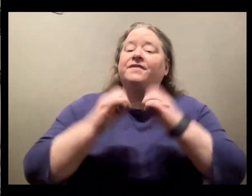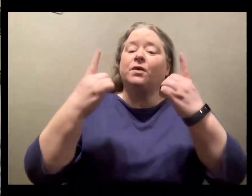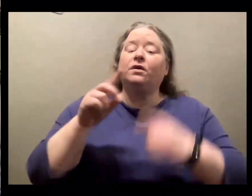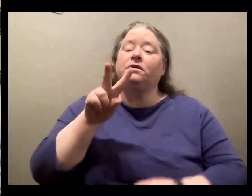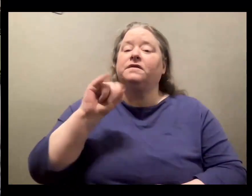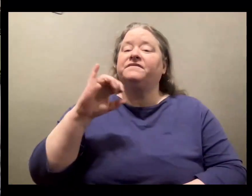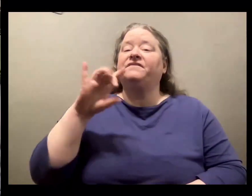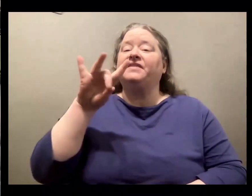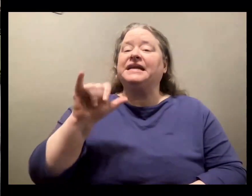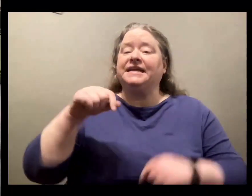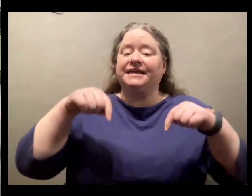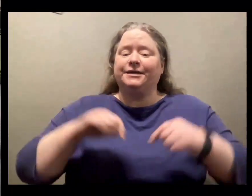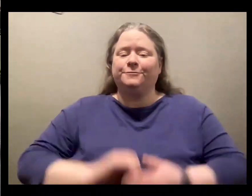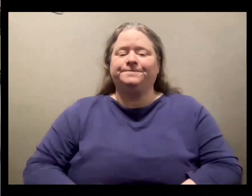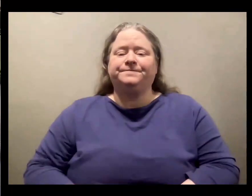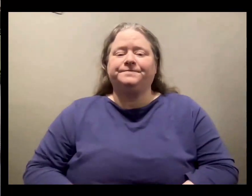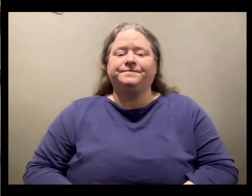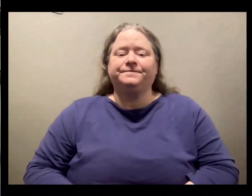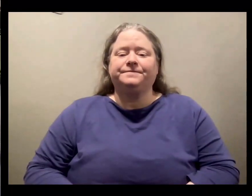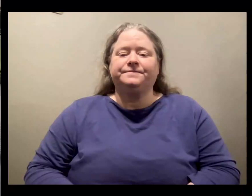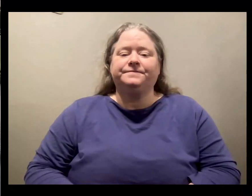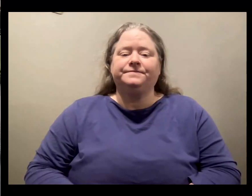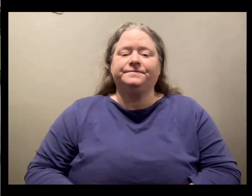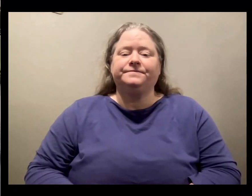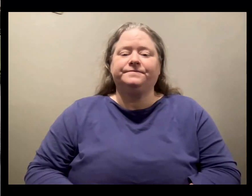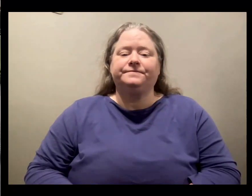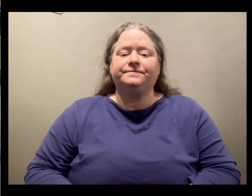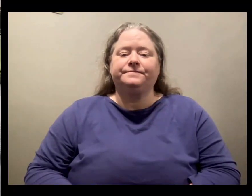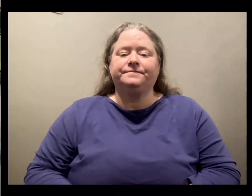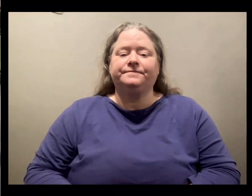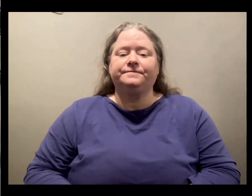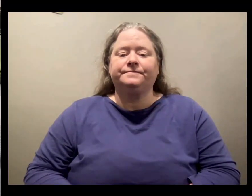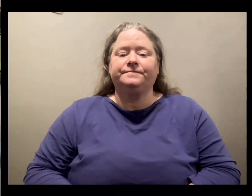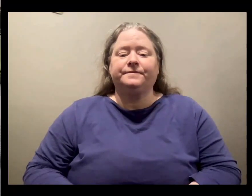Hi everyone. Vicky here.